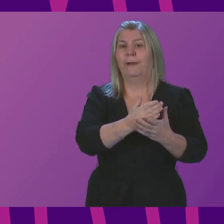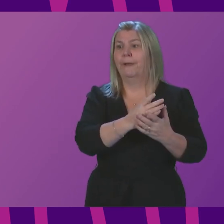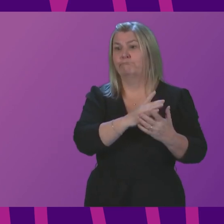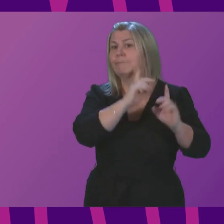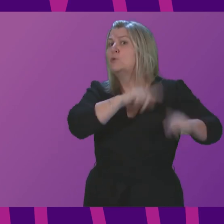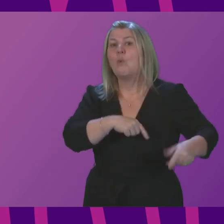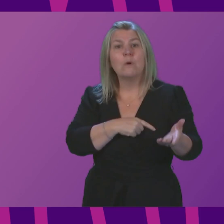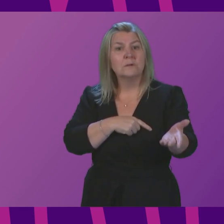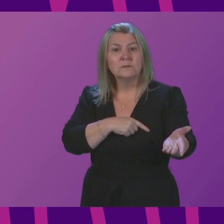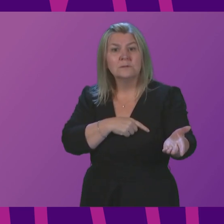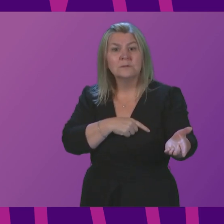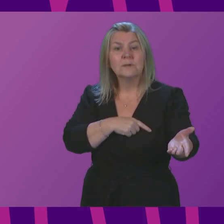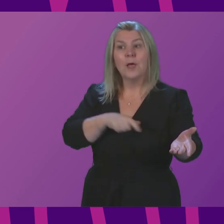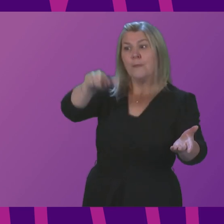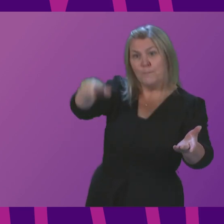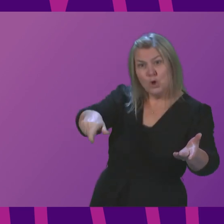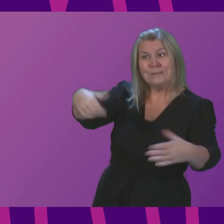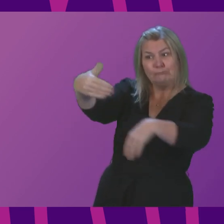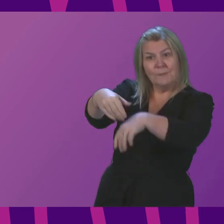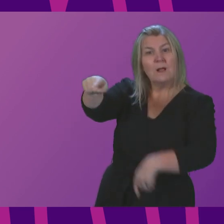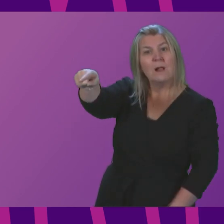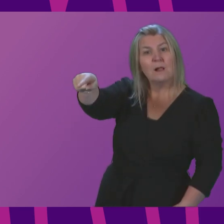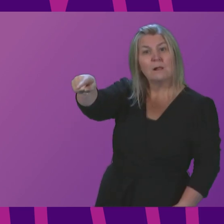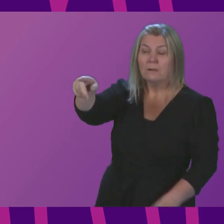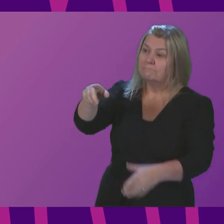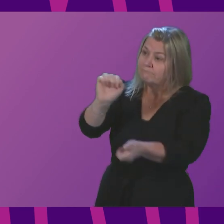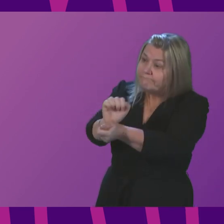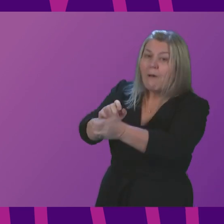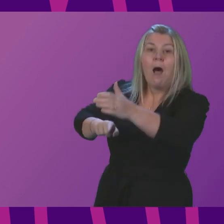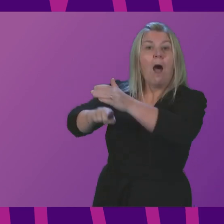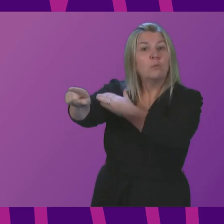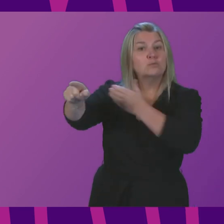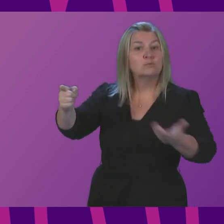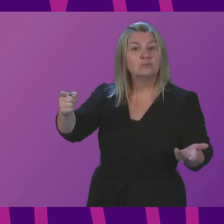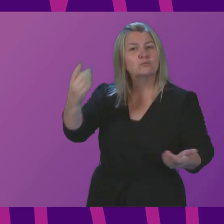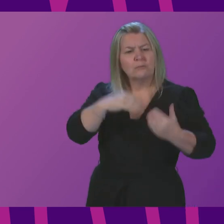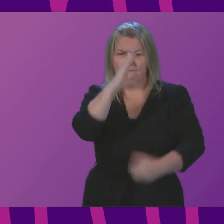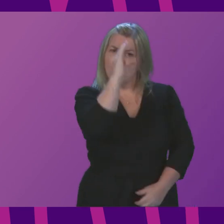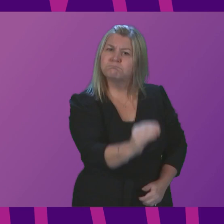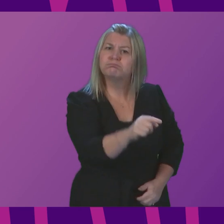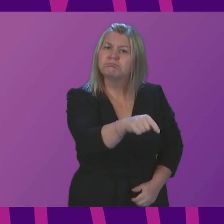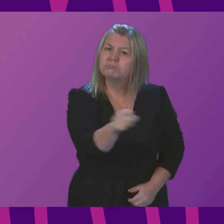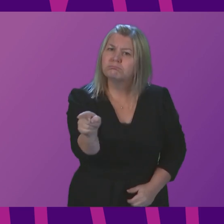the criminal who ruined their lives ends up and when they will be let out. Right now,